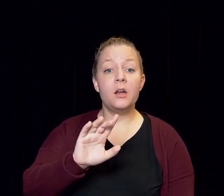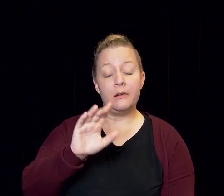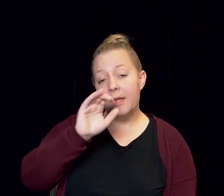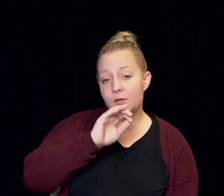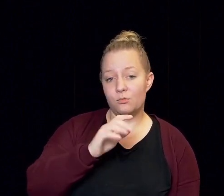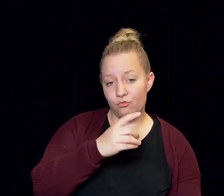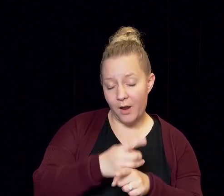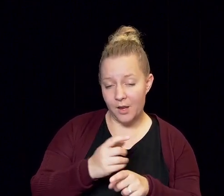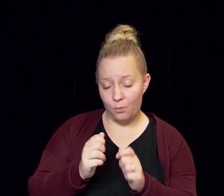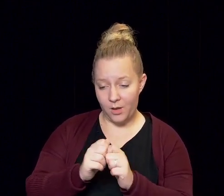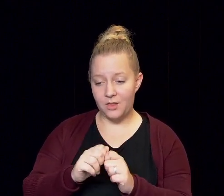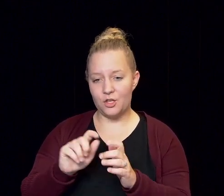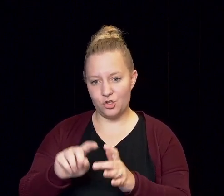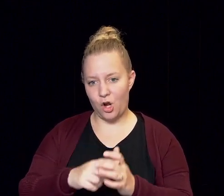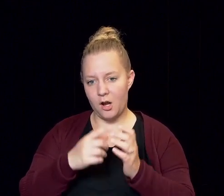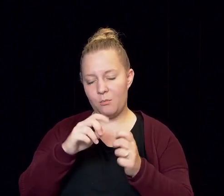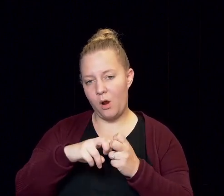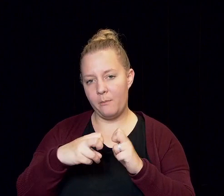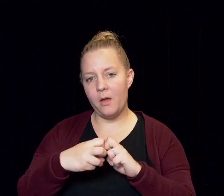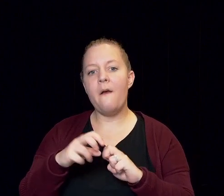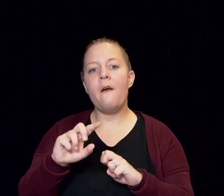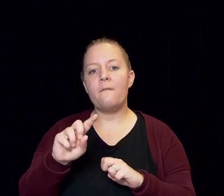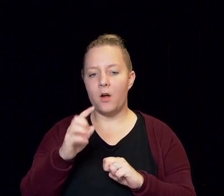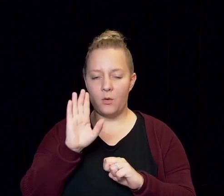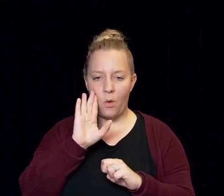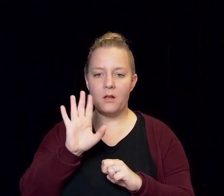But first, let's talk about some vocabulary that we're going to be using as we